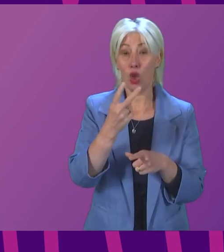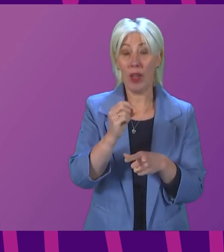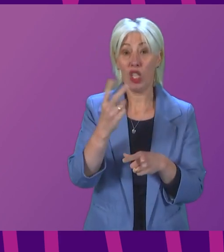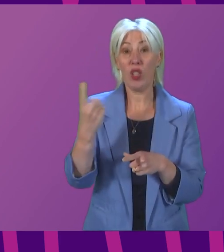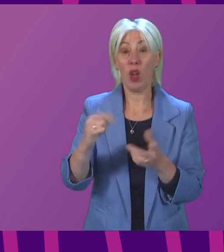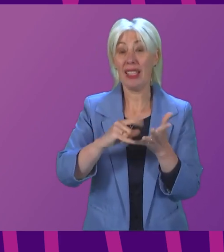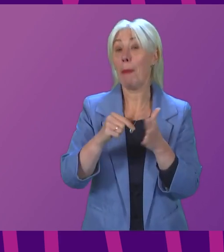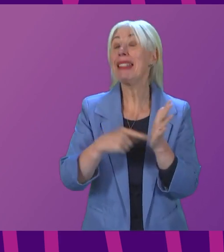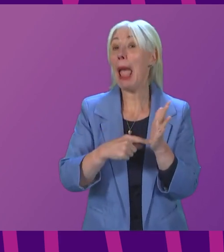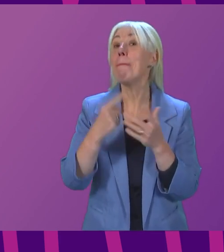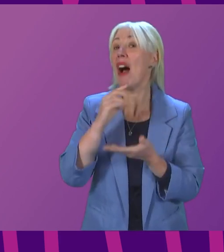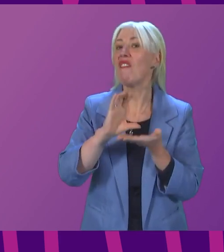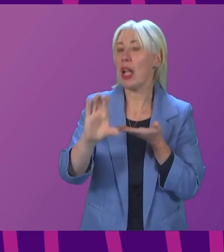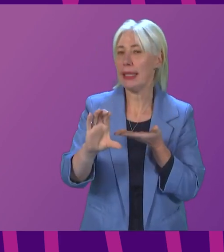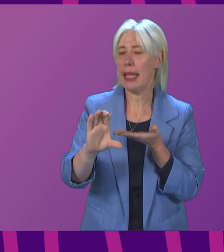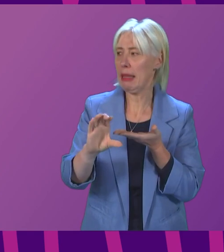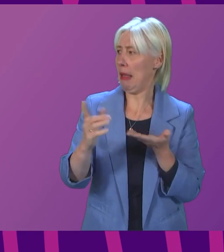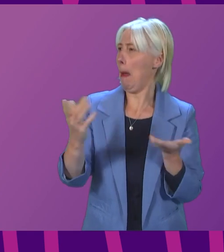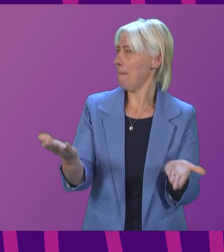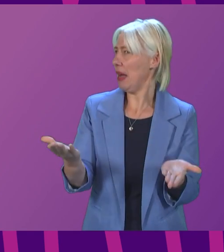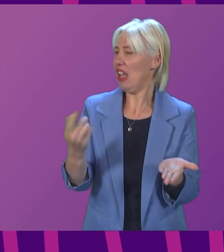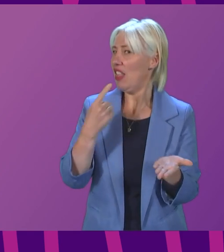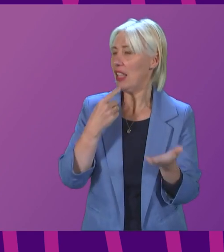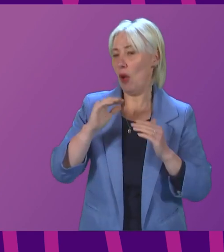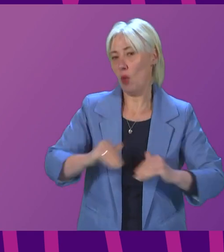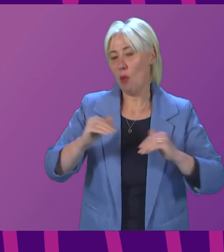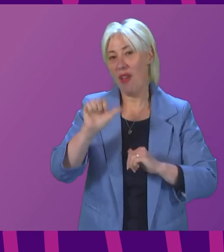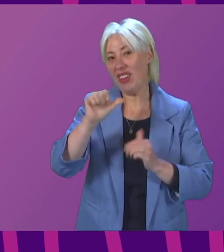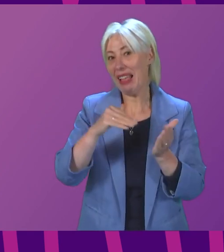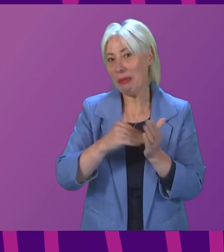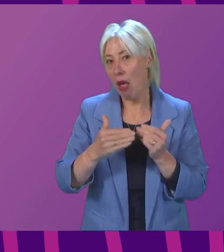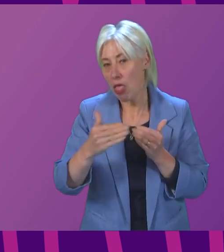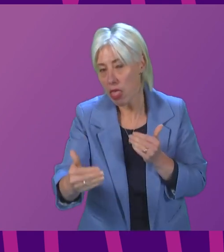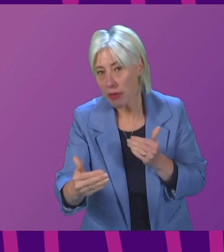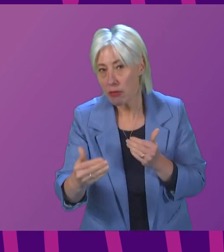No indication was given at that stage that, six months later, not one penny would have